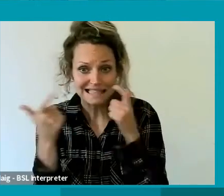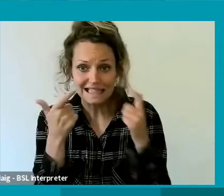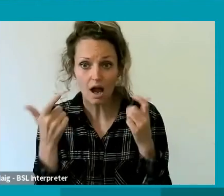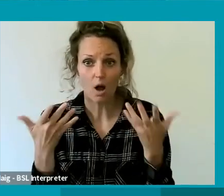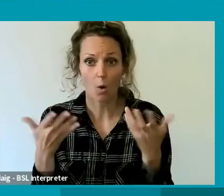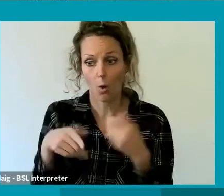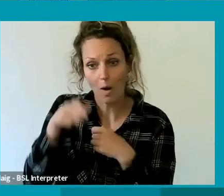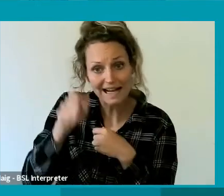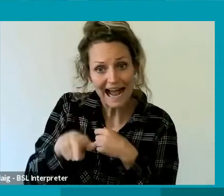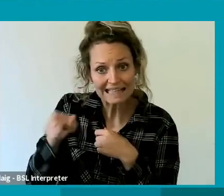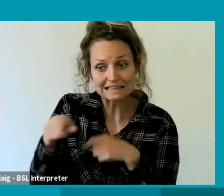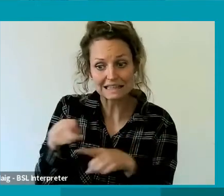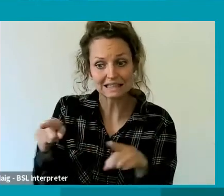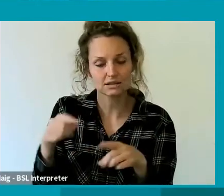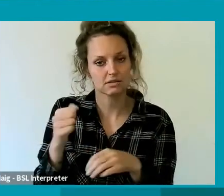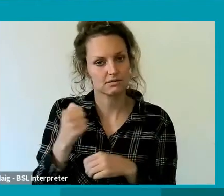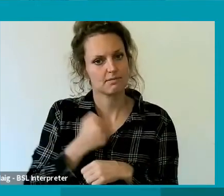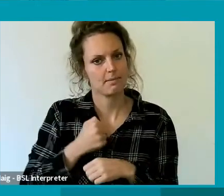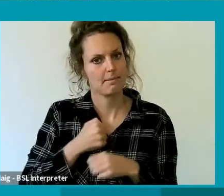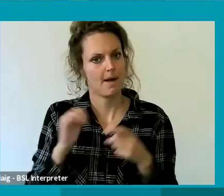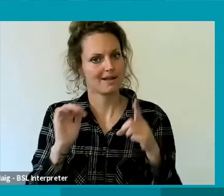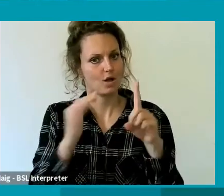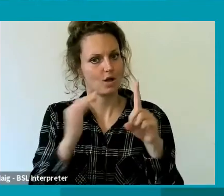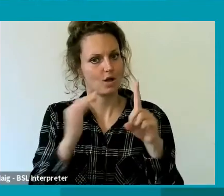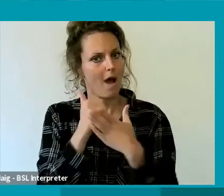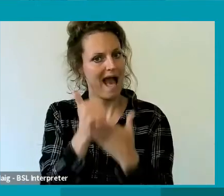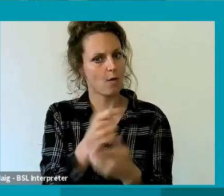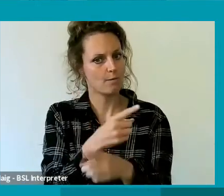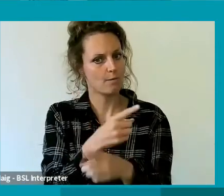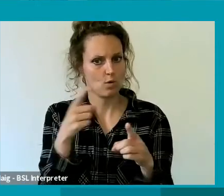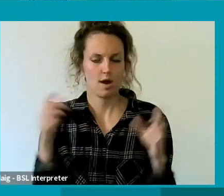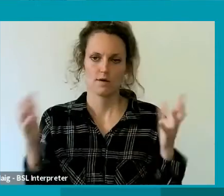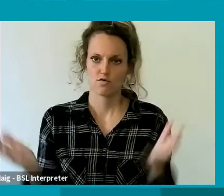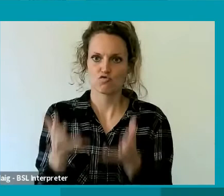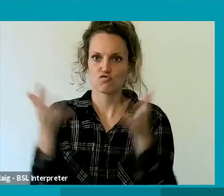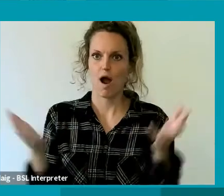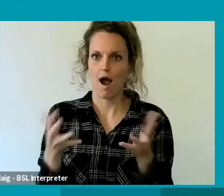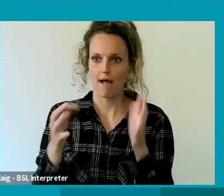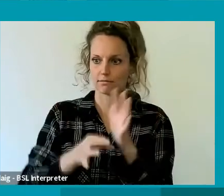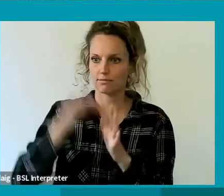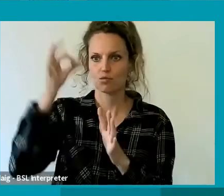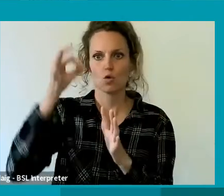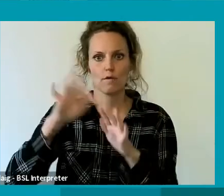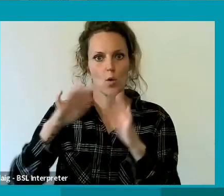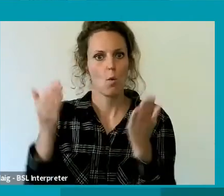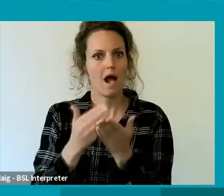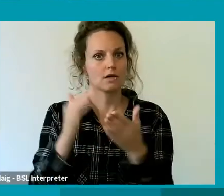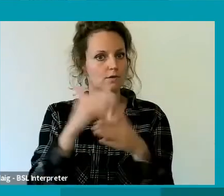thrive in the world of work. Maybe you want to change careers. Maybe you think it's impossible